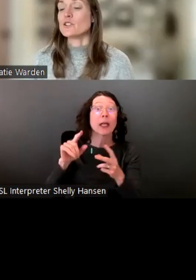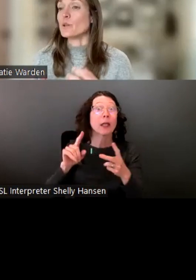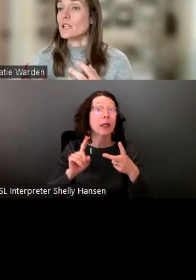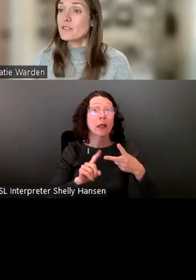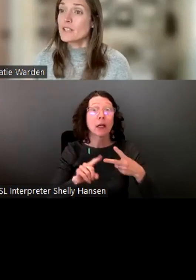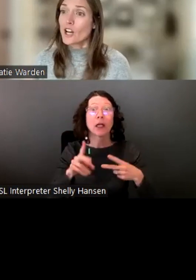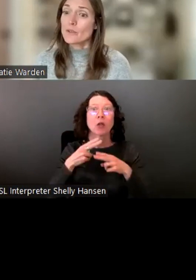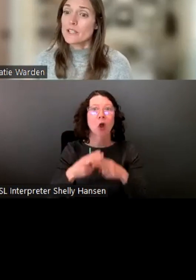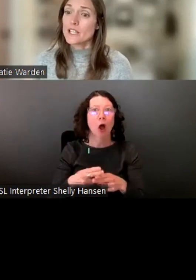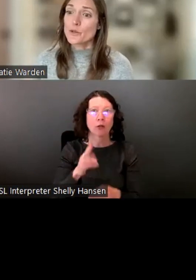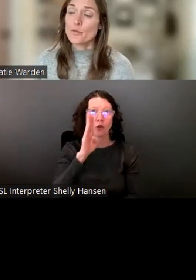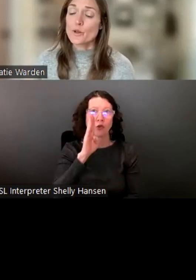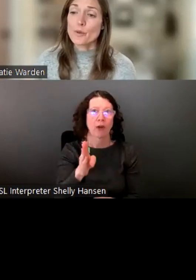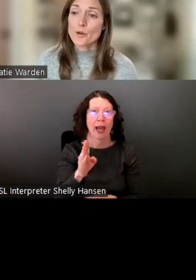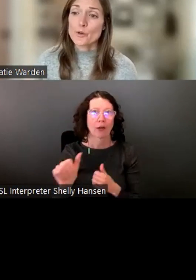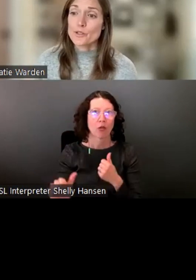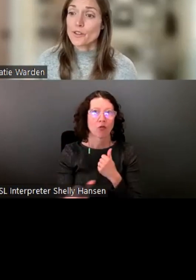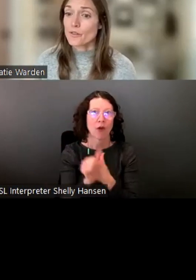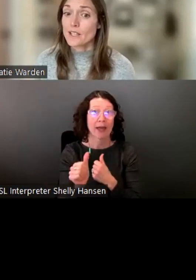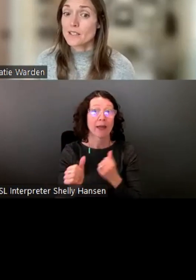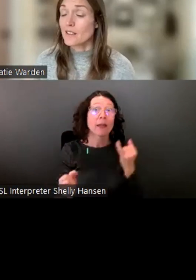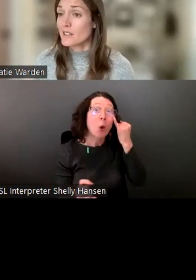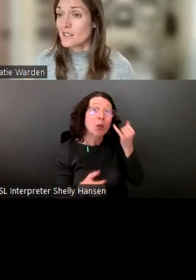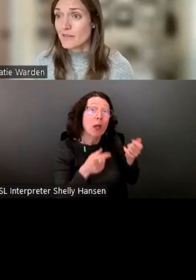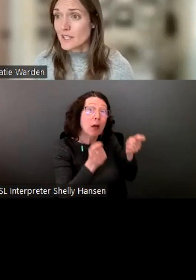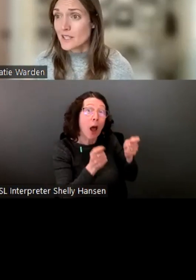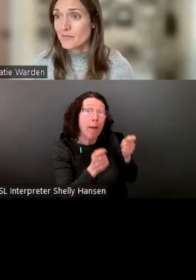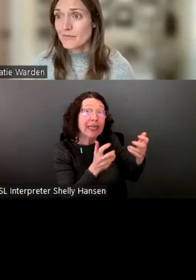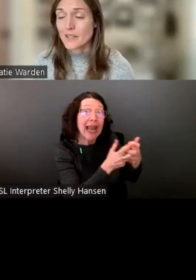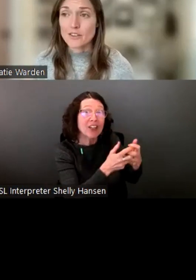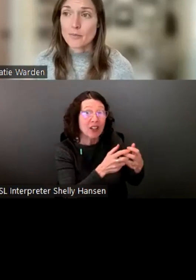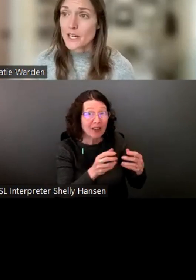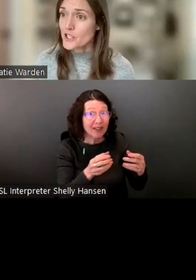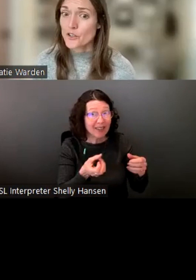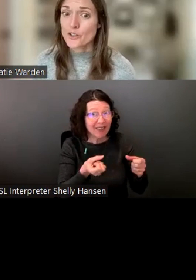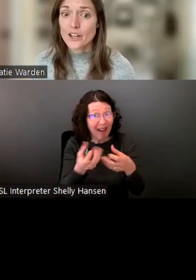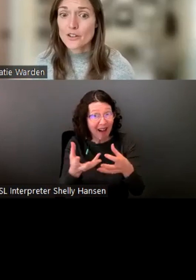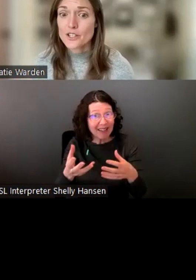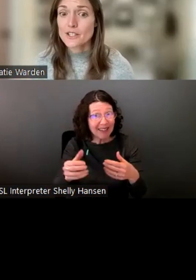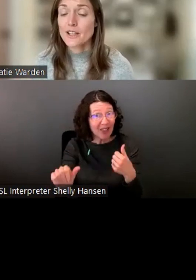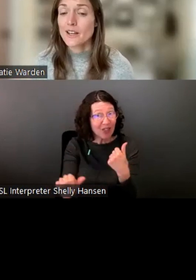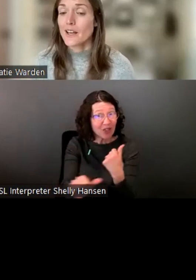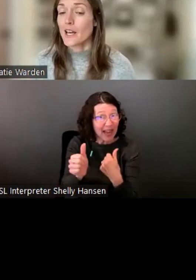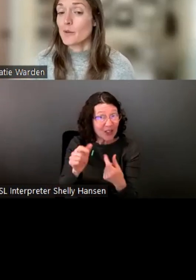So if an accommodation would pose a threat to the safety of the patient or others,